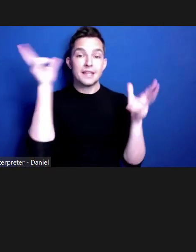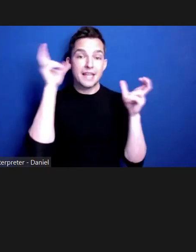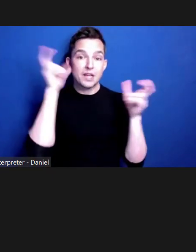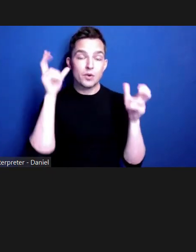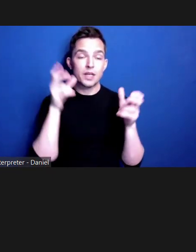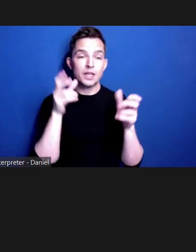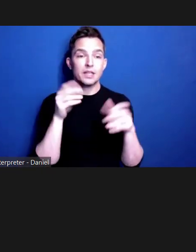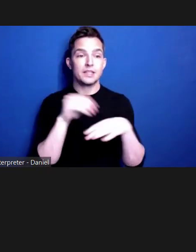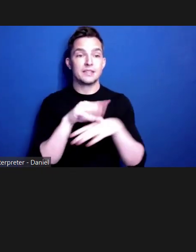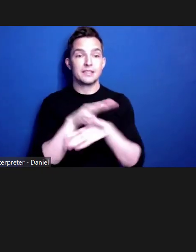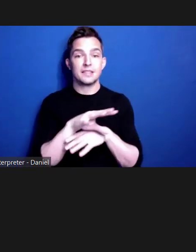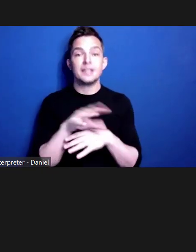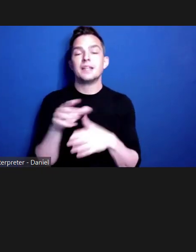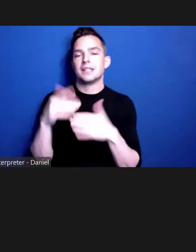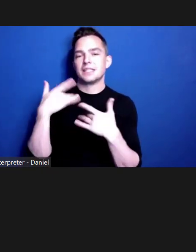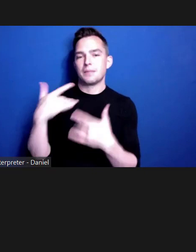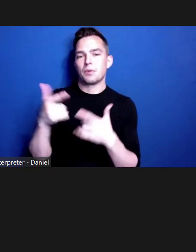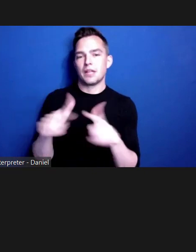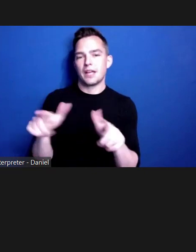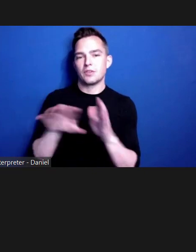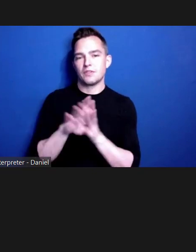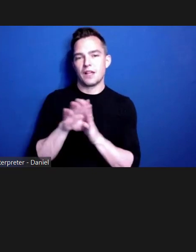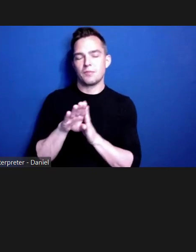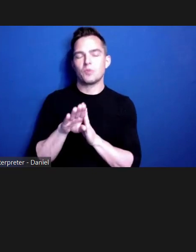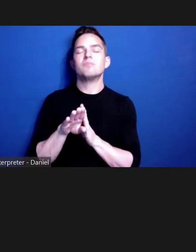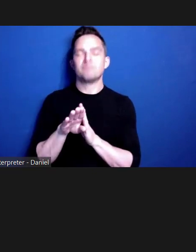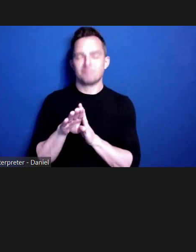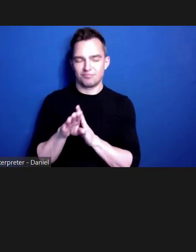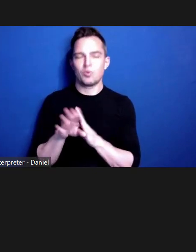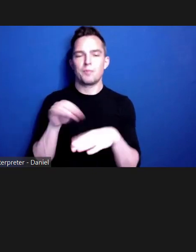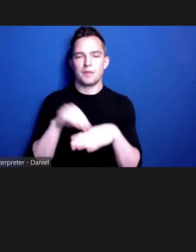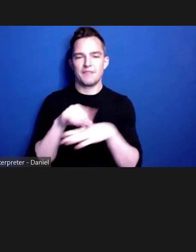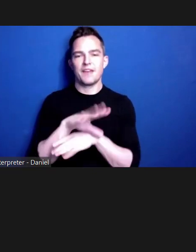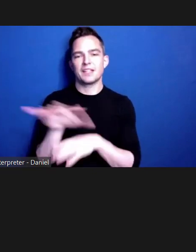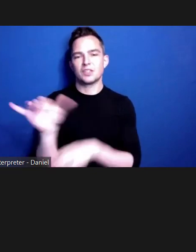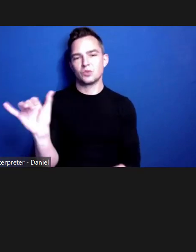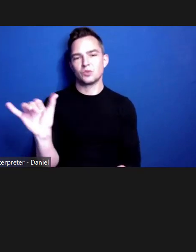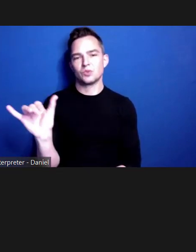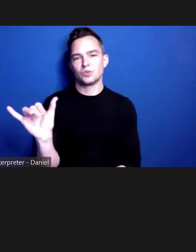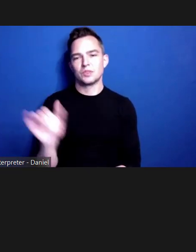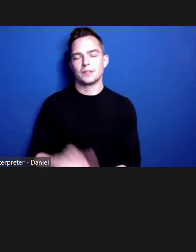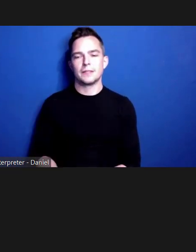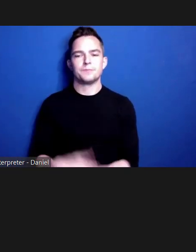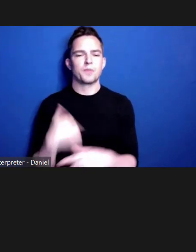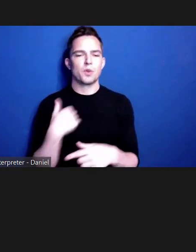be compromised as well and we don't want to wait for a language delay